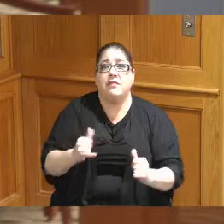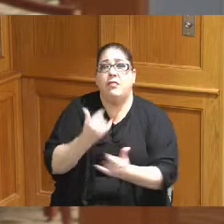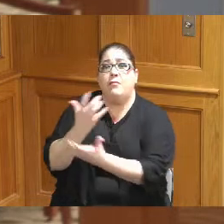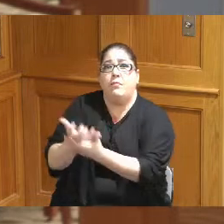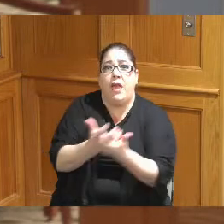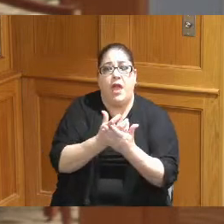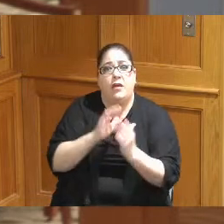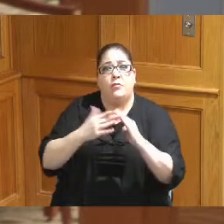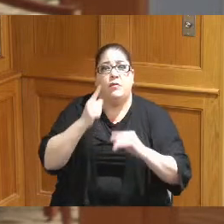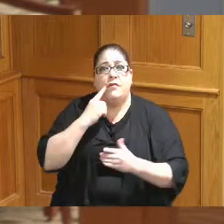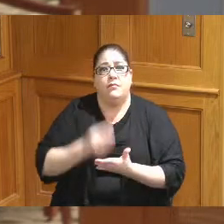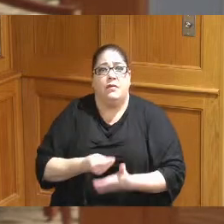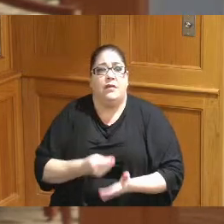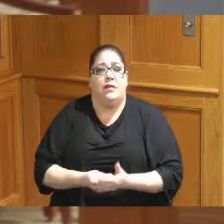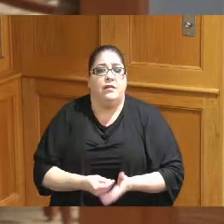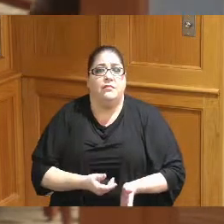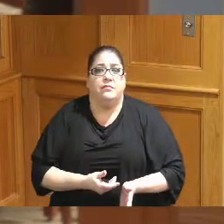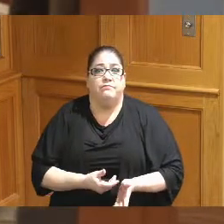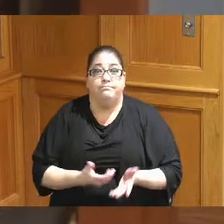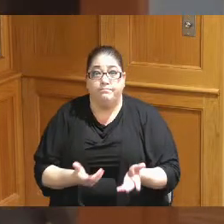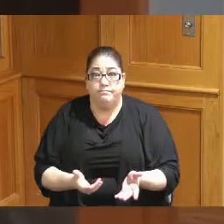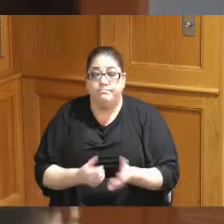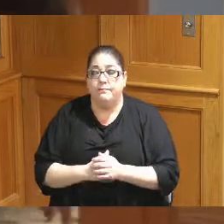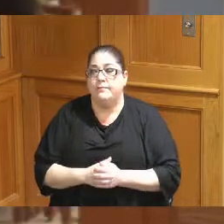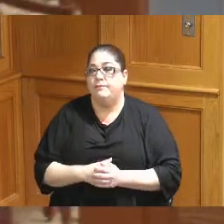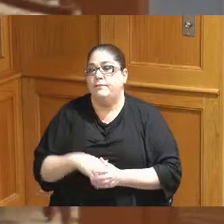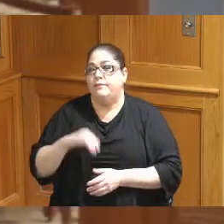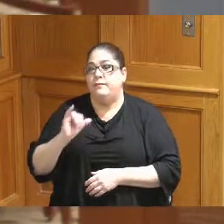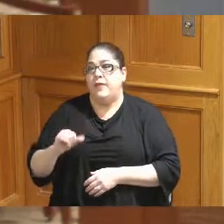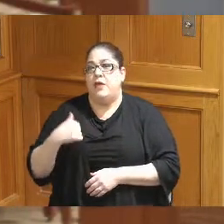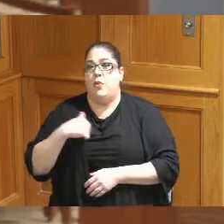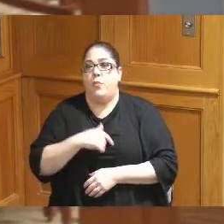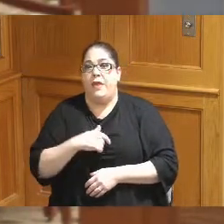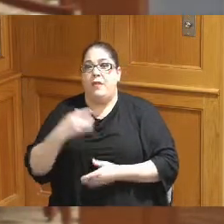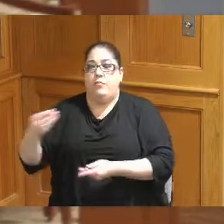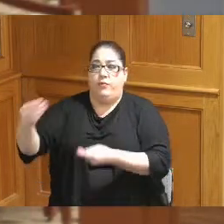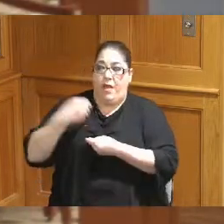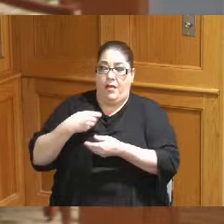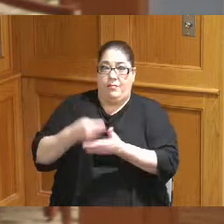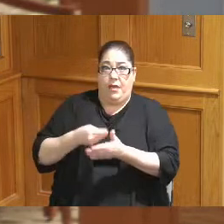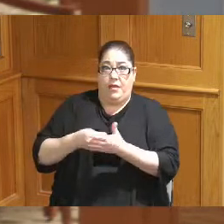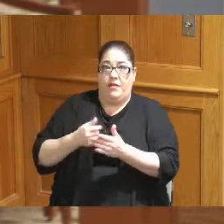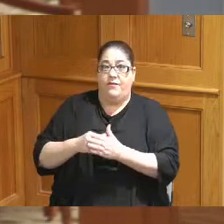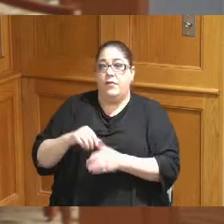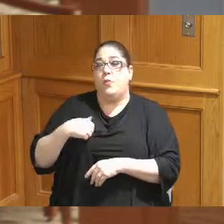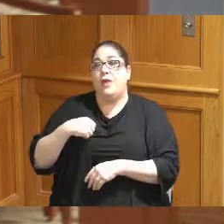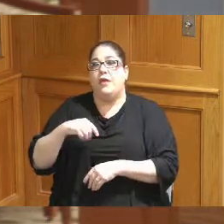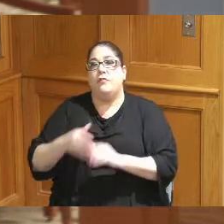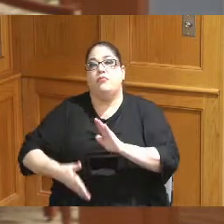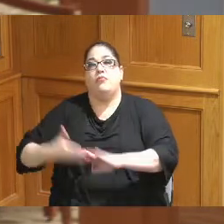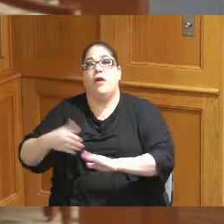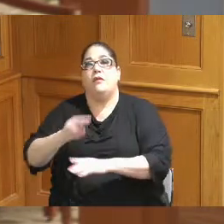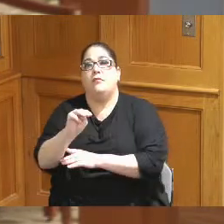Covid funding provided us with funding that we supported Maslow's Army to run a day Center a